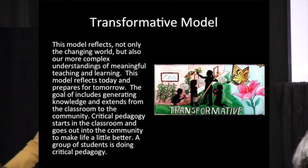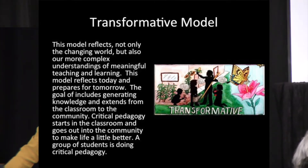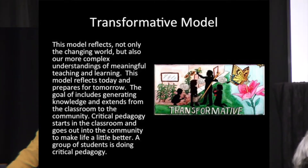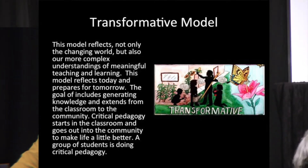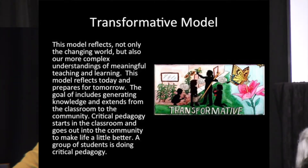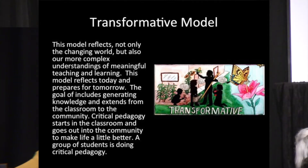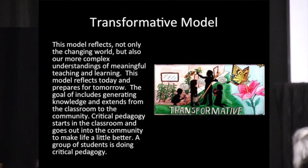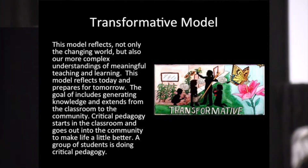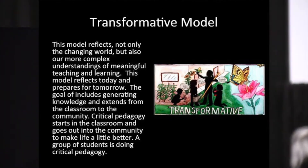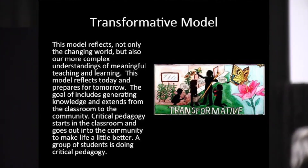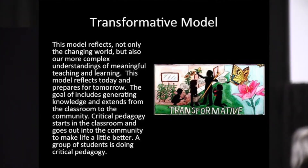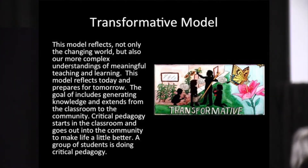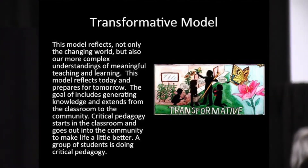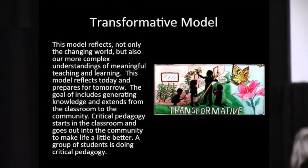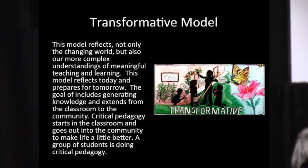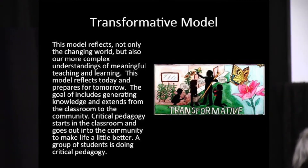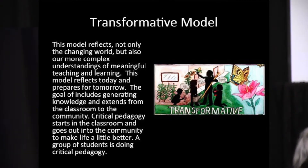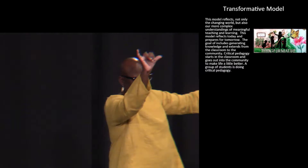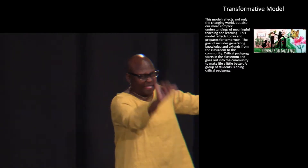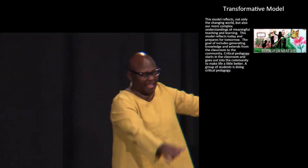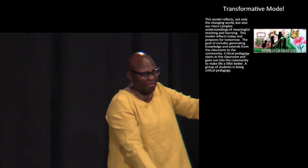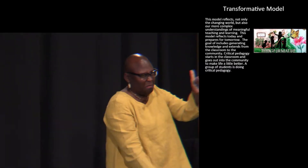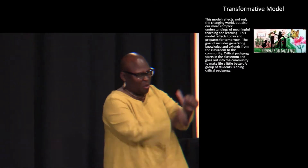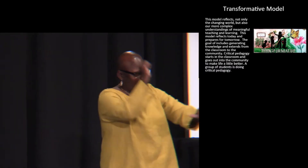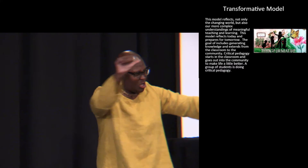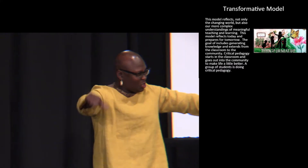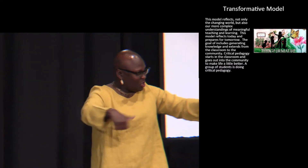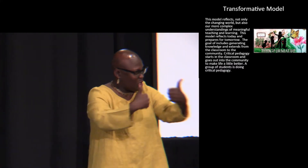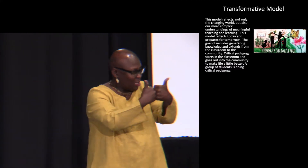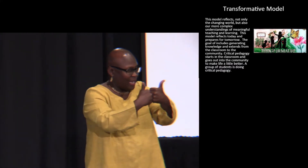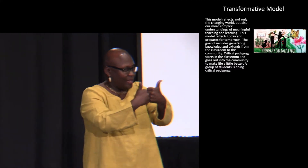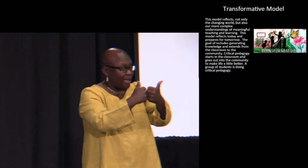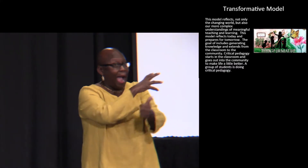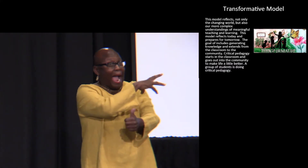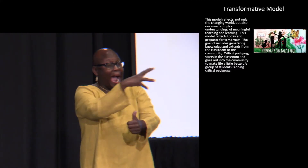Learning is not passive. It's a move toward less teacher-centered